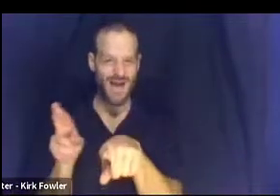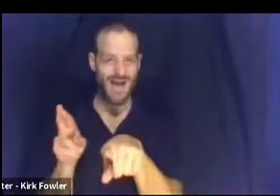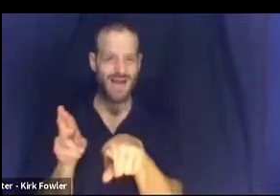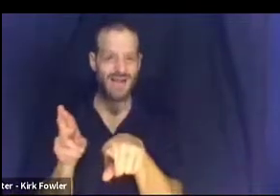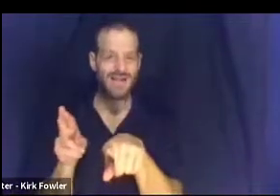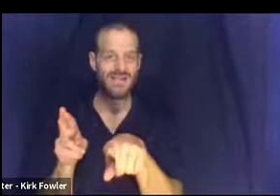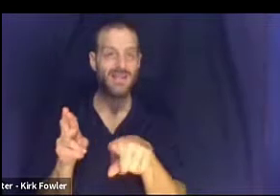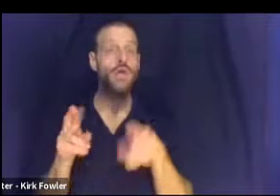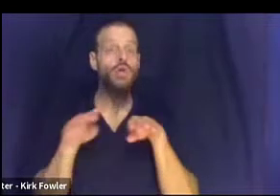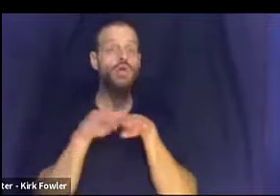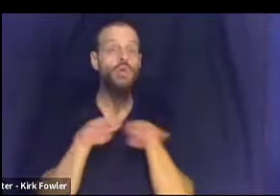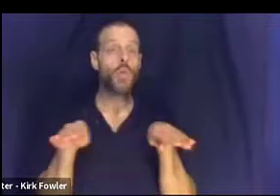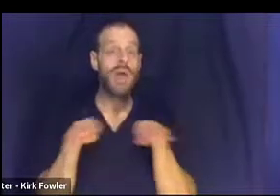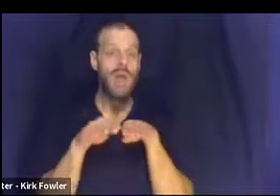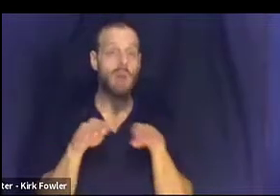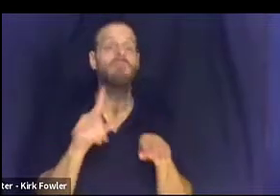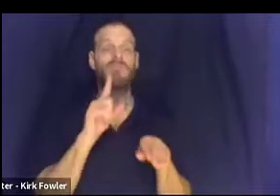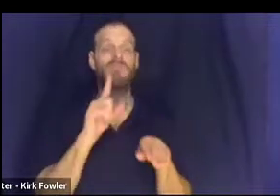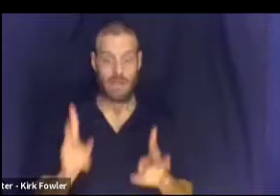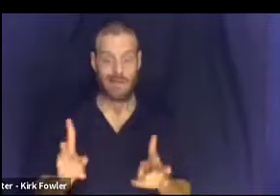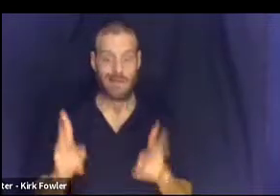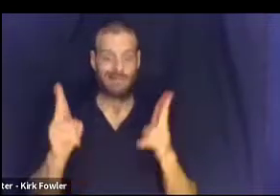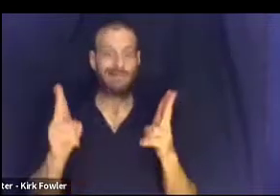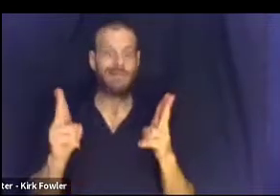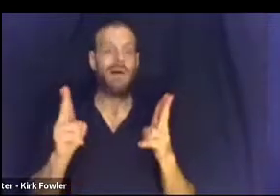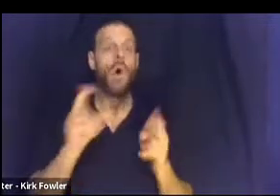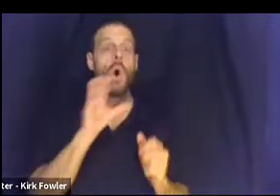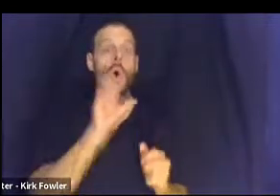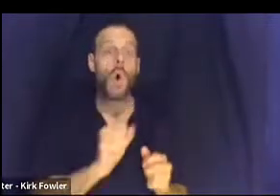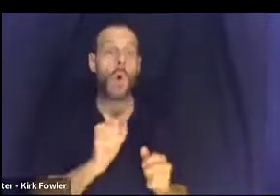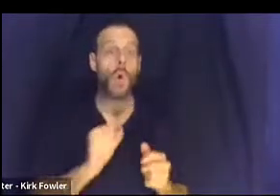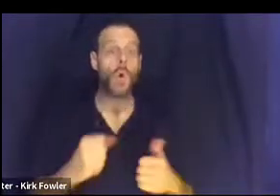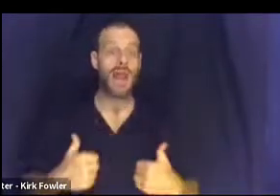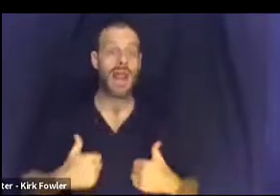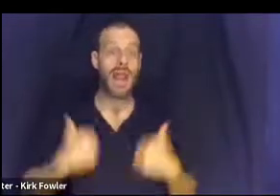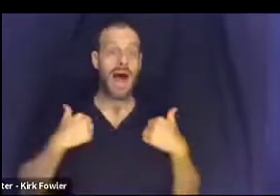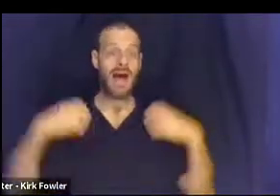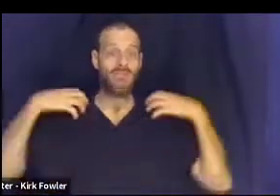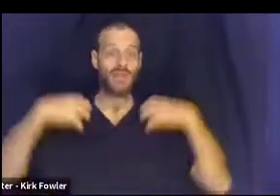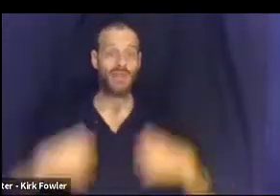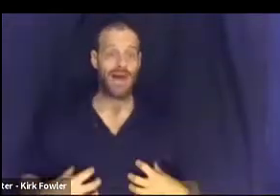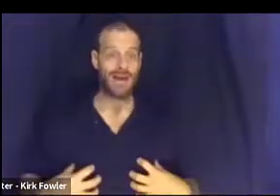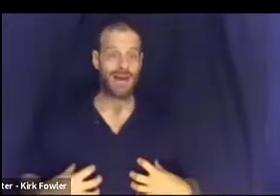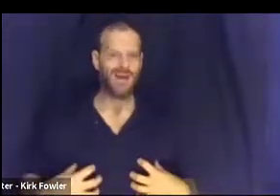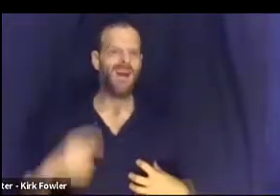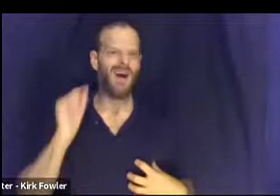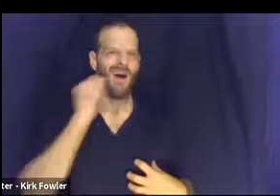And it's an actual piece of an old life jacket. So, that's pretty clever. Okay.